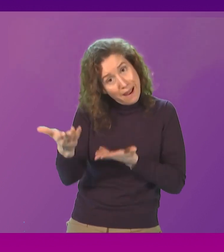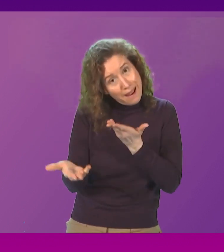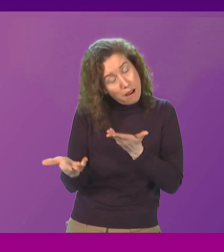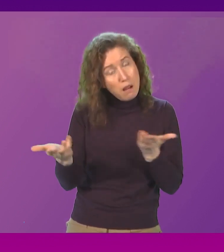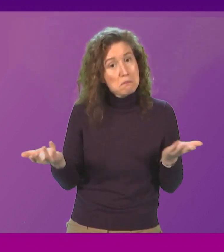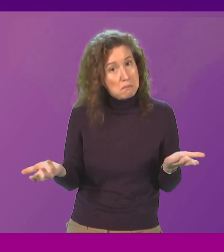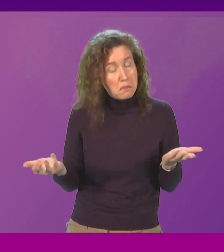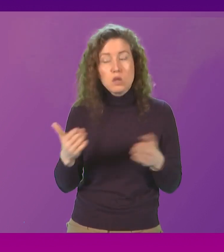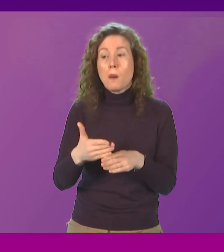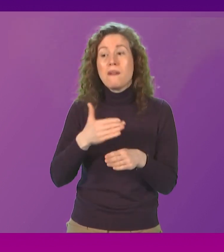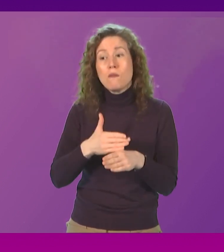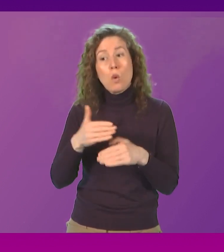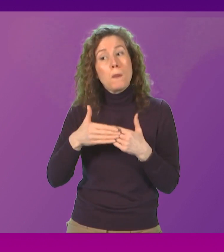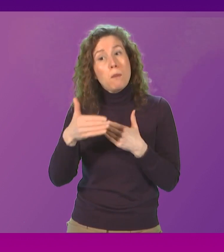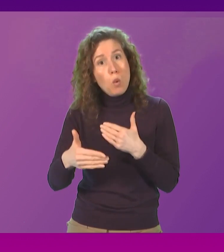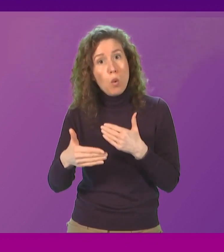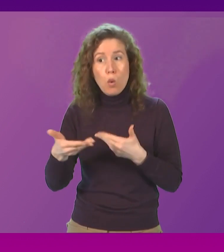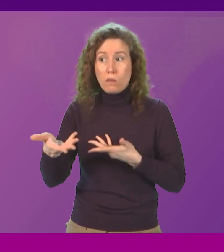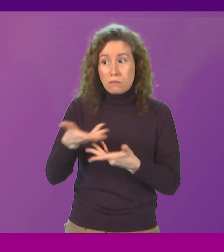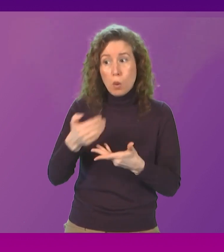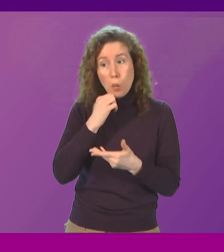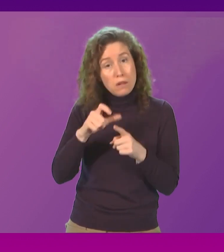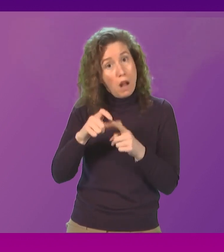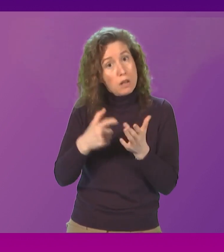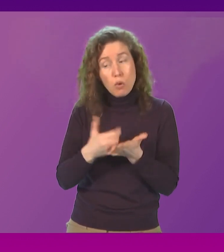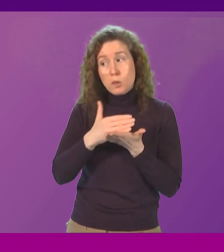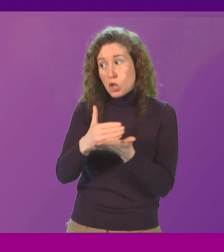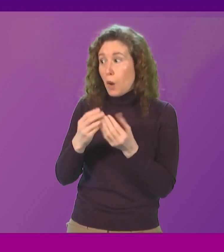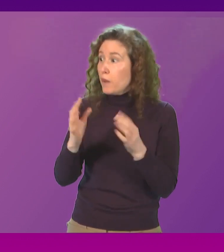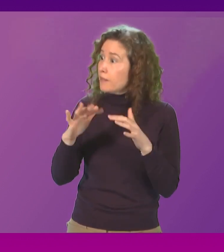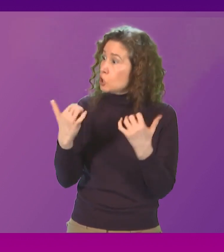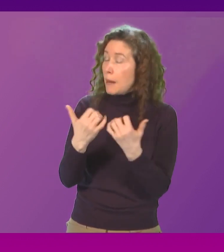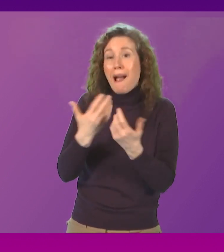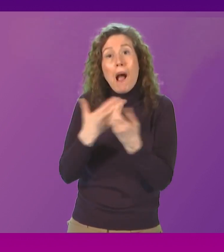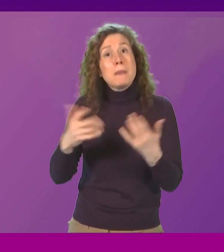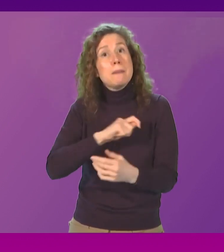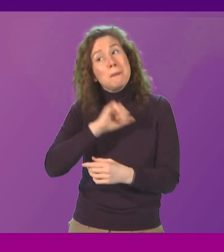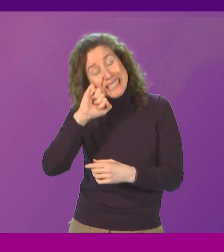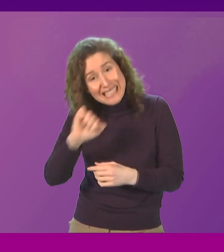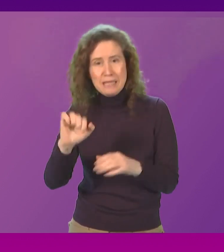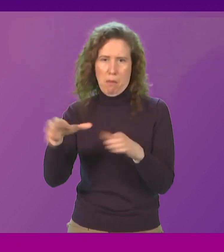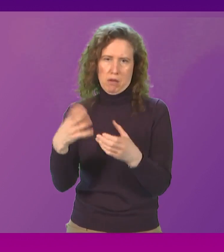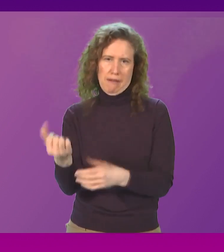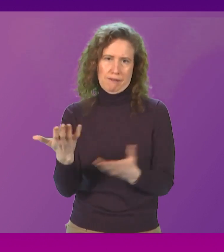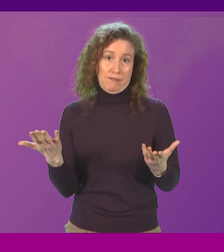Therefore, before we go any further, will Douglas Ross share with the chamber how many members his party has?